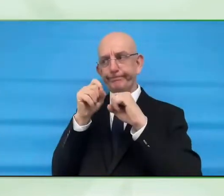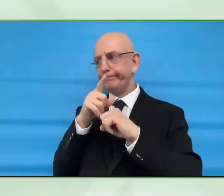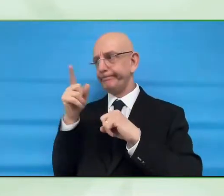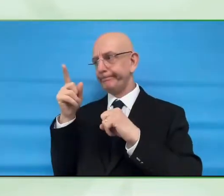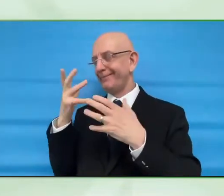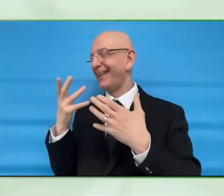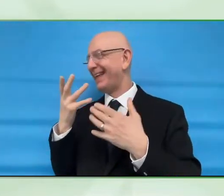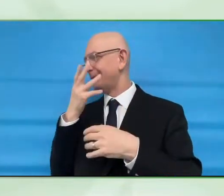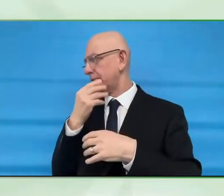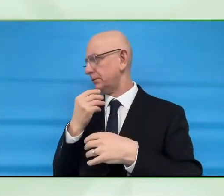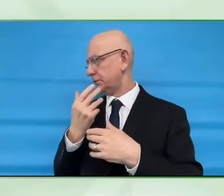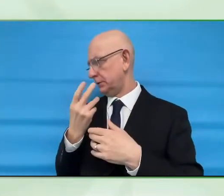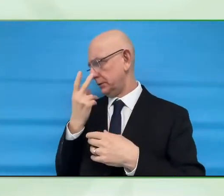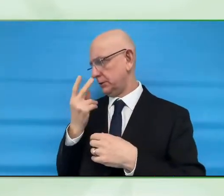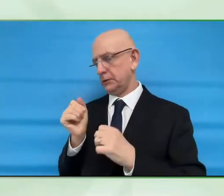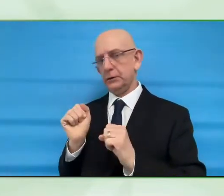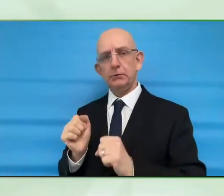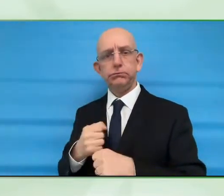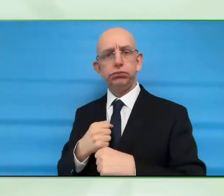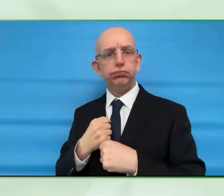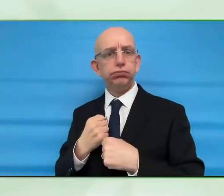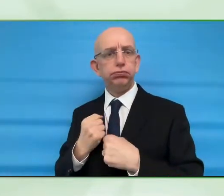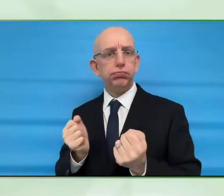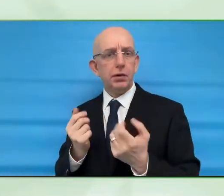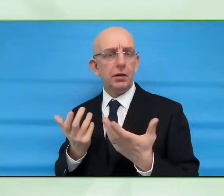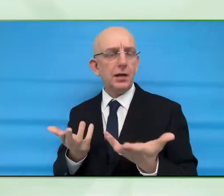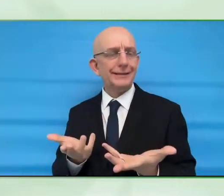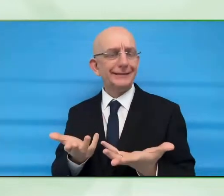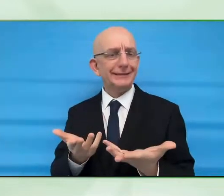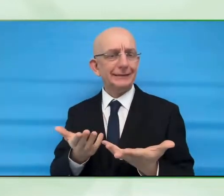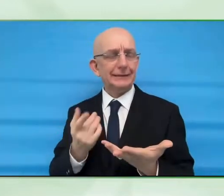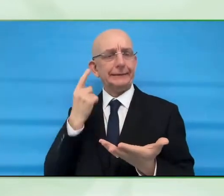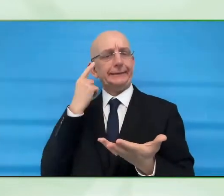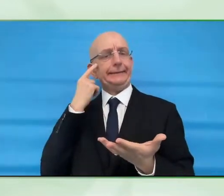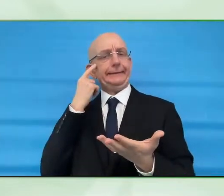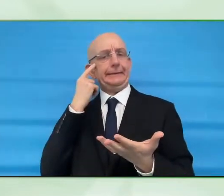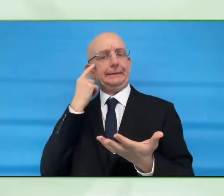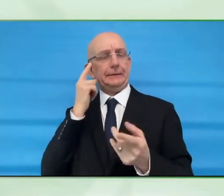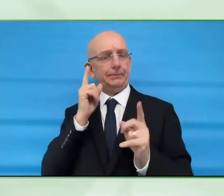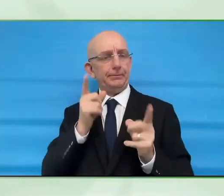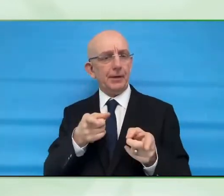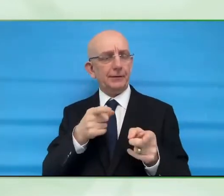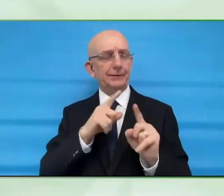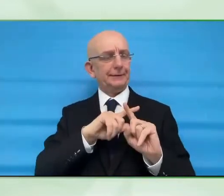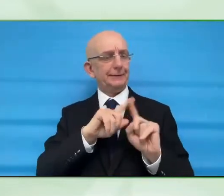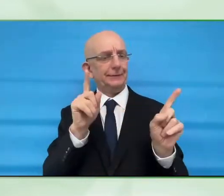The idea that you can use a multimodal approach to deal with people with different sensory